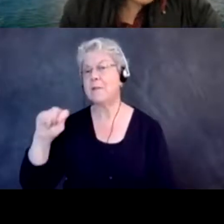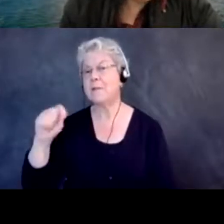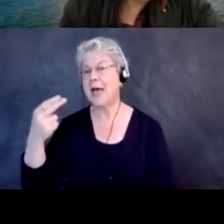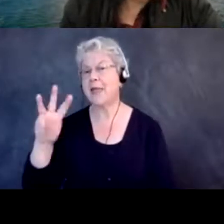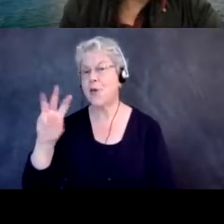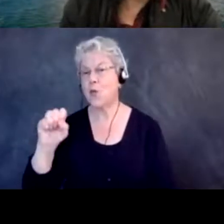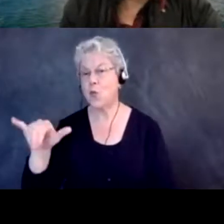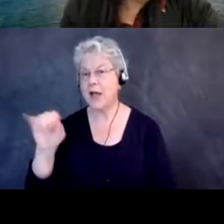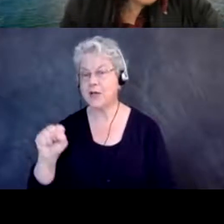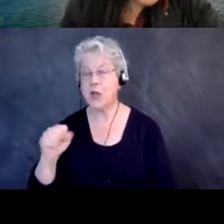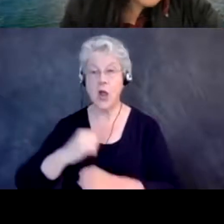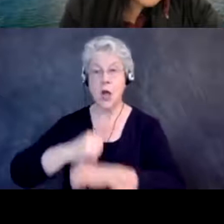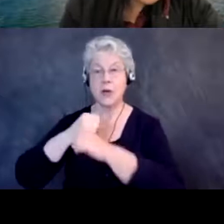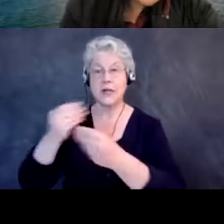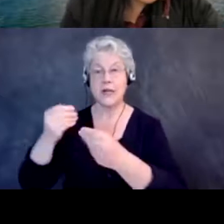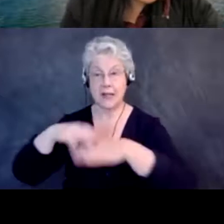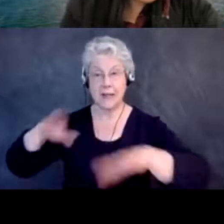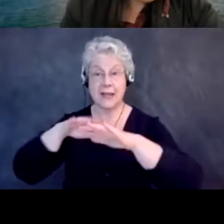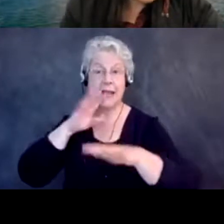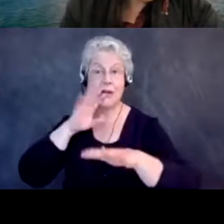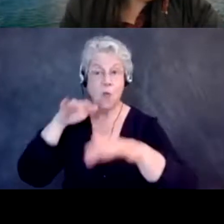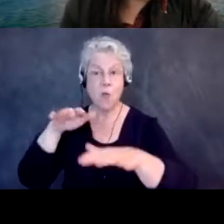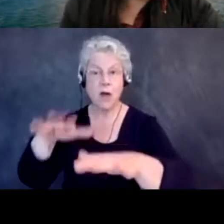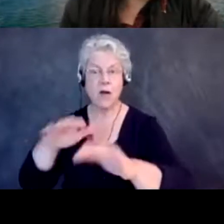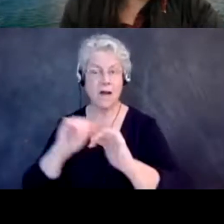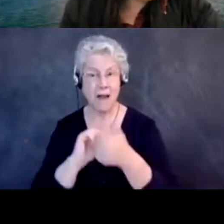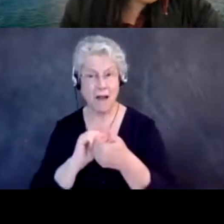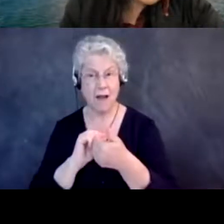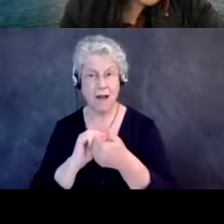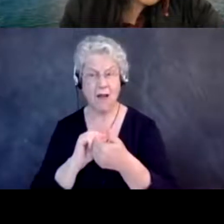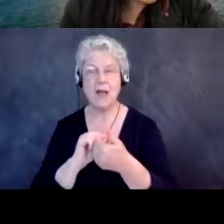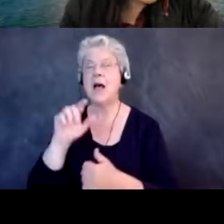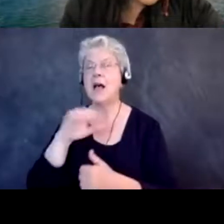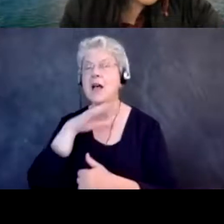protecting our land and waters, the pathway for that would be to reduce litter or pollution,